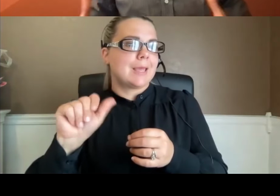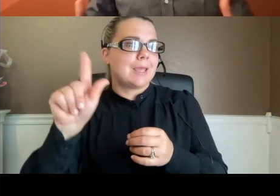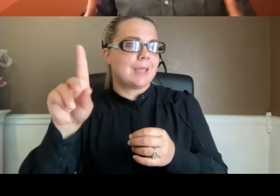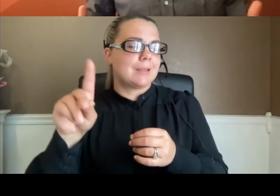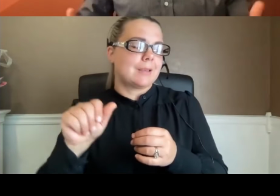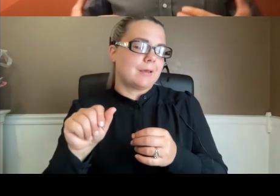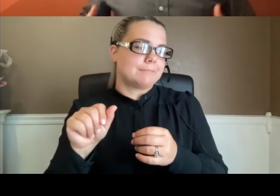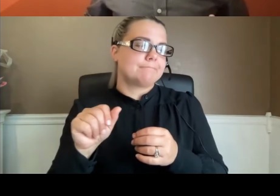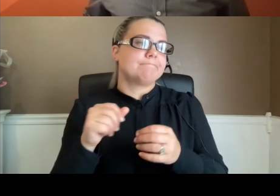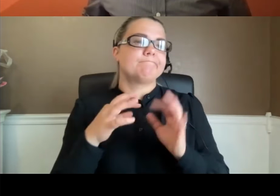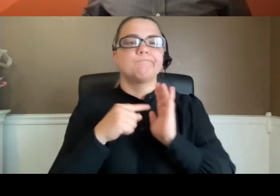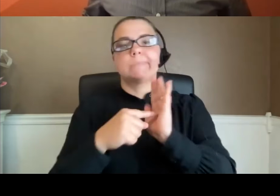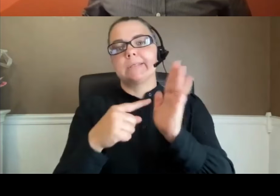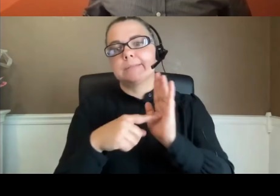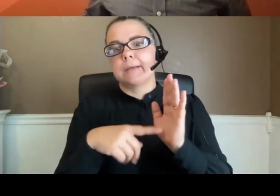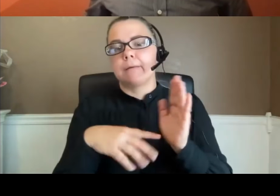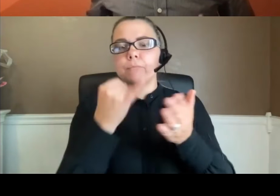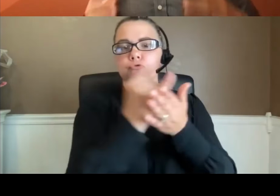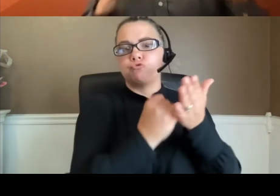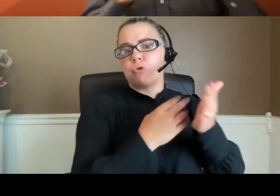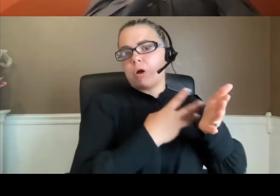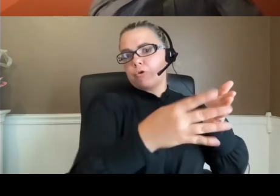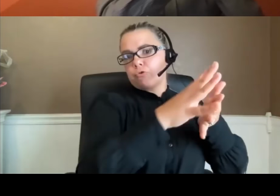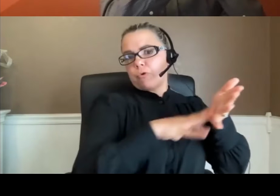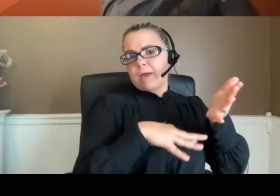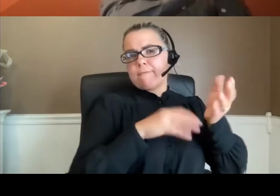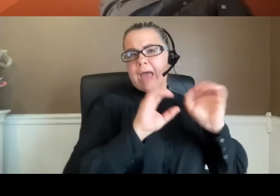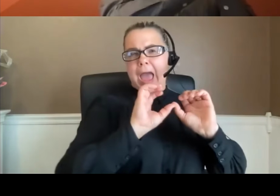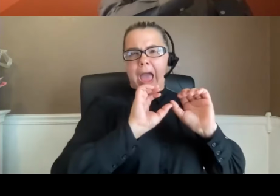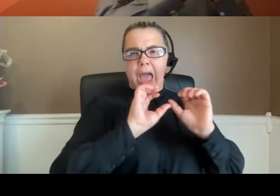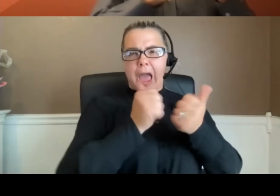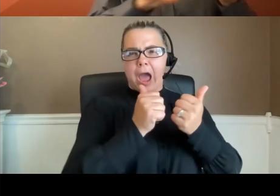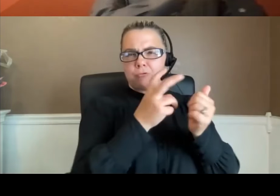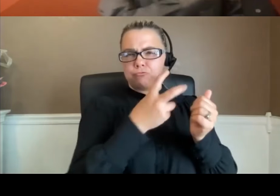say, okay, how do you put this in an audio format, you can focus on describing the features of